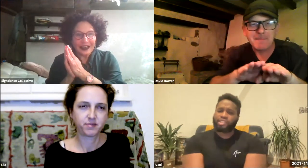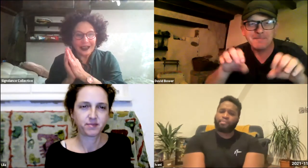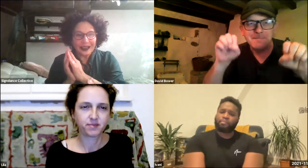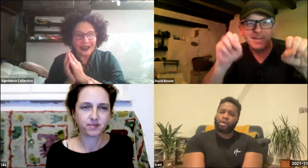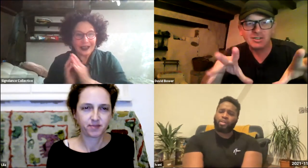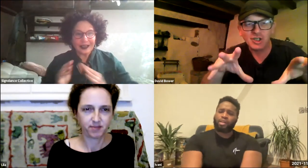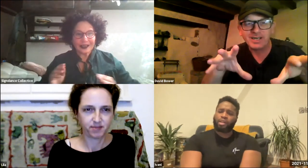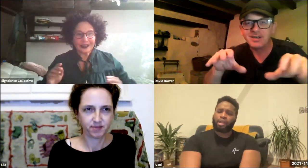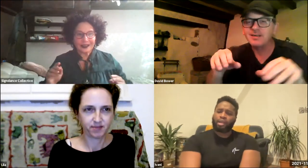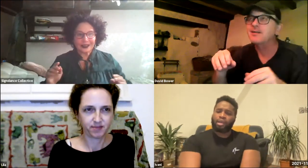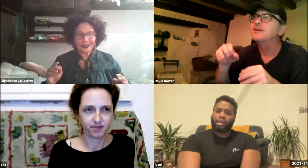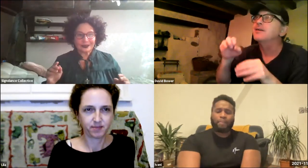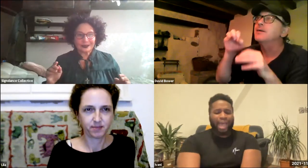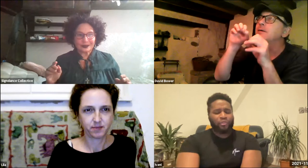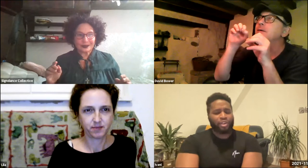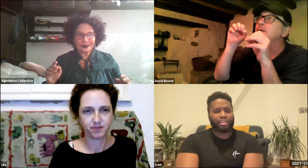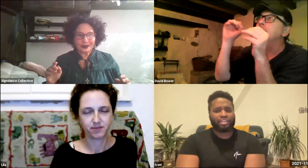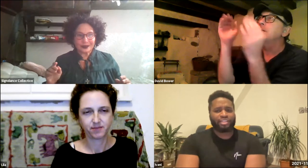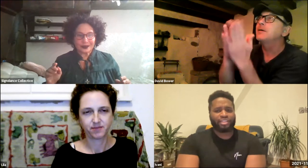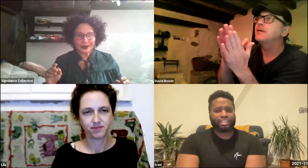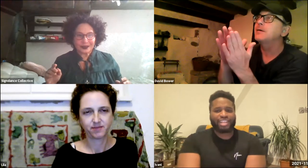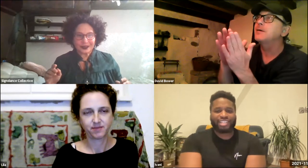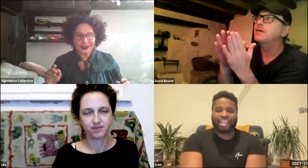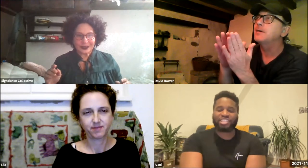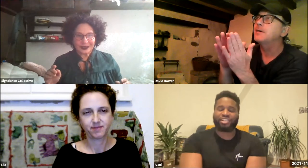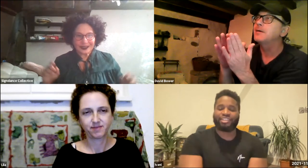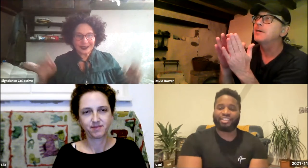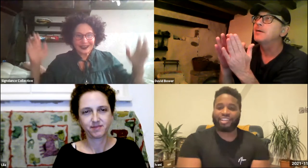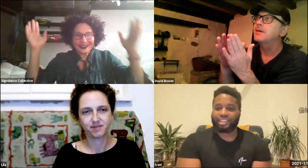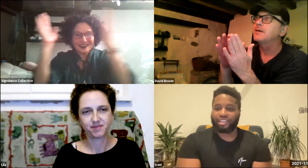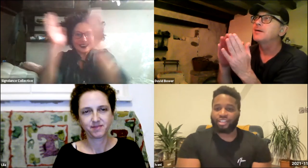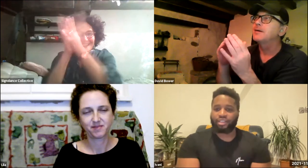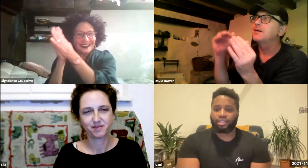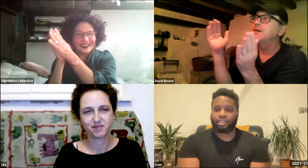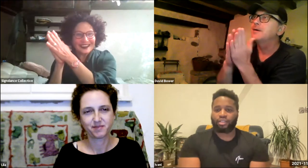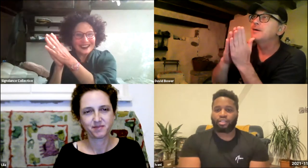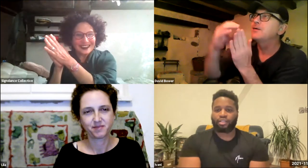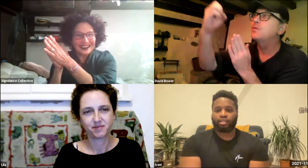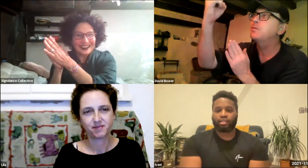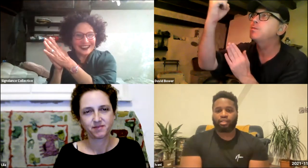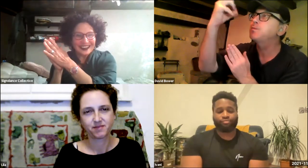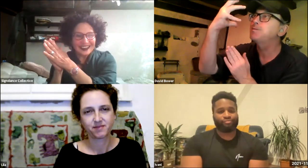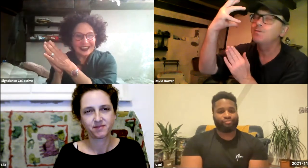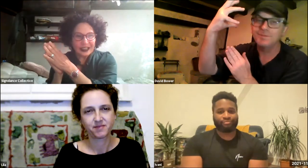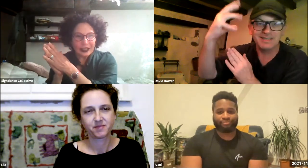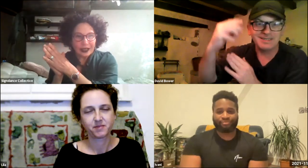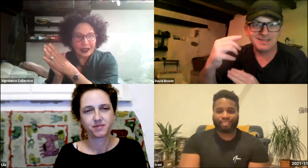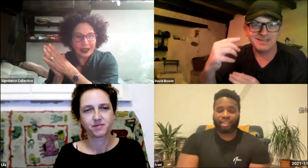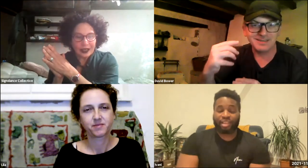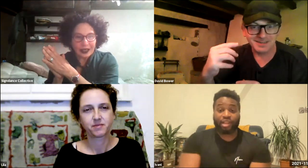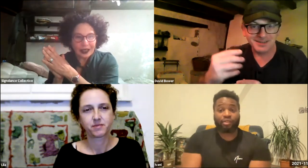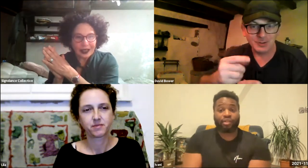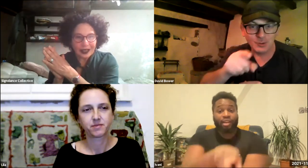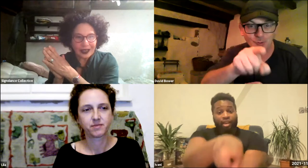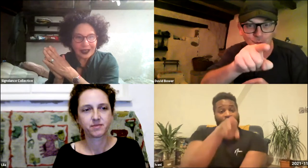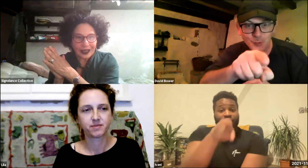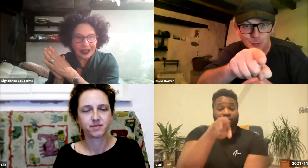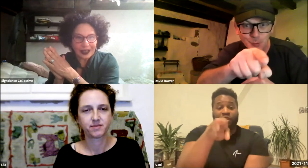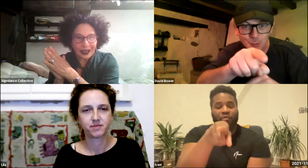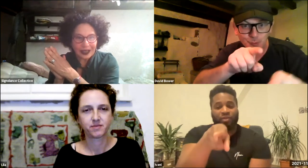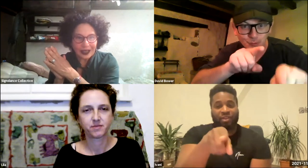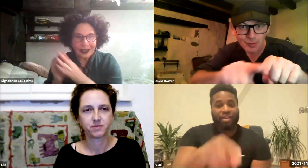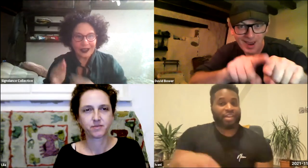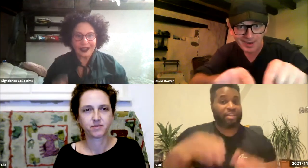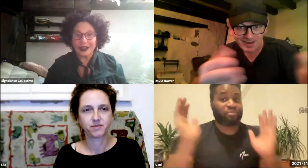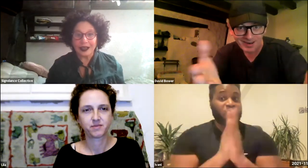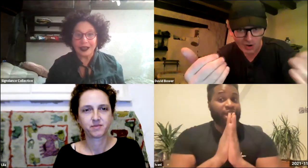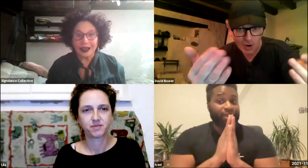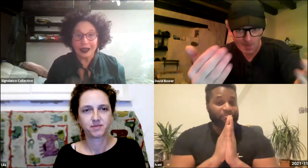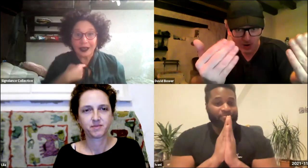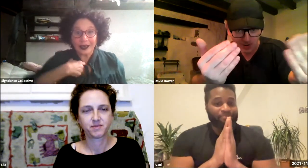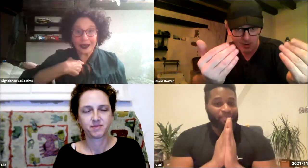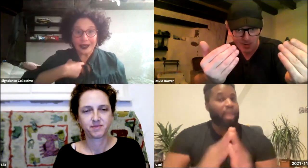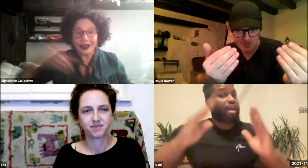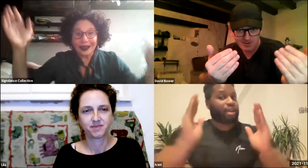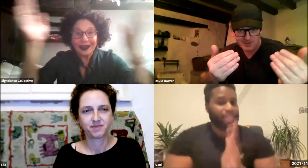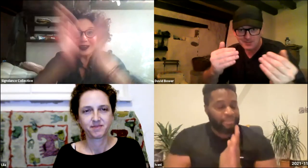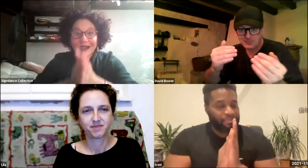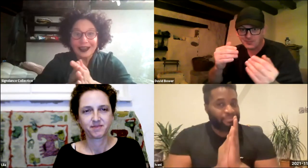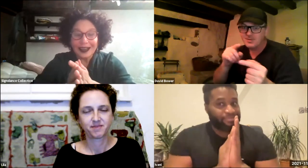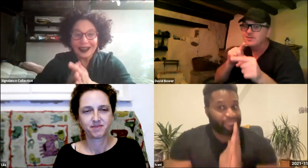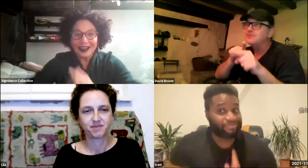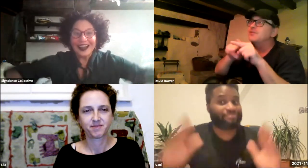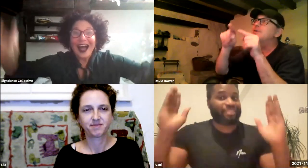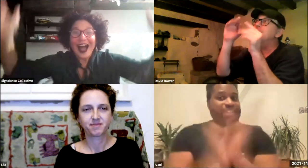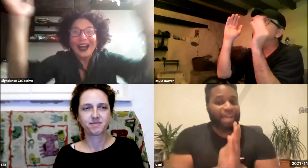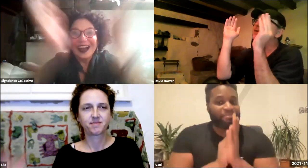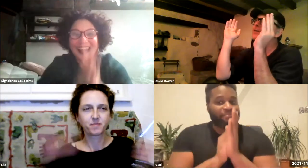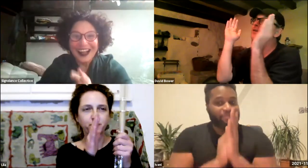snake, it is a wooden cane with the